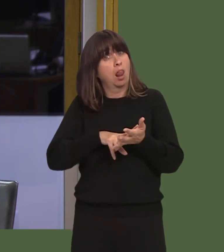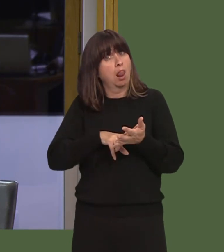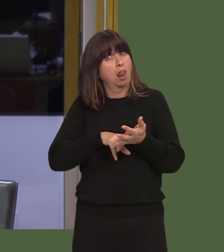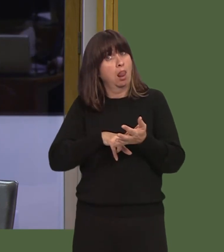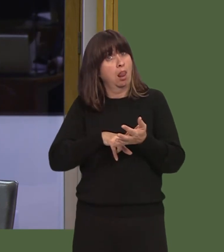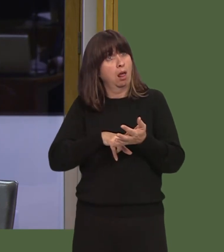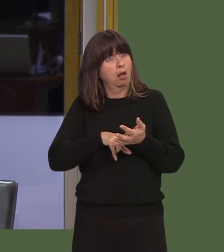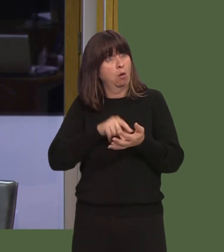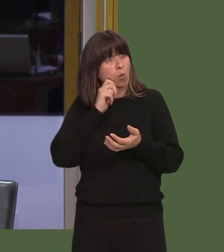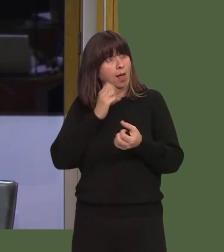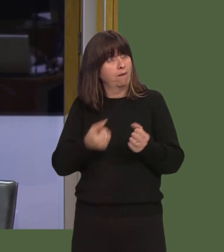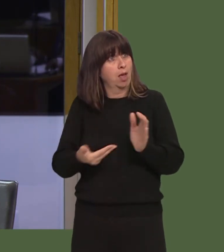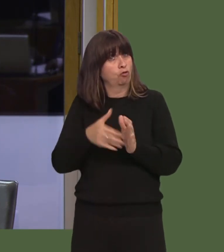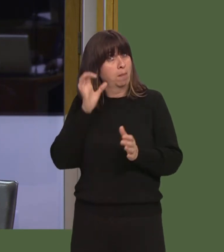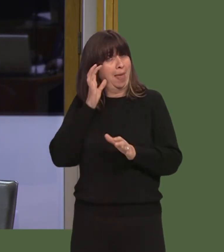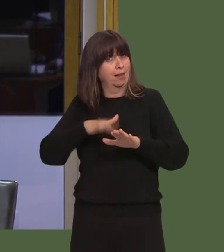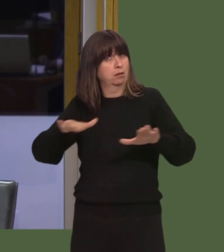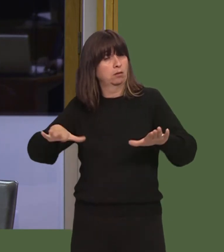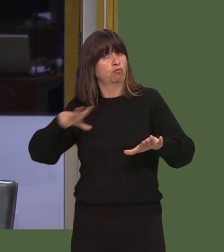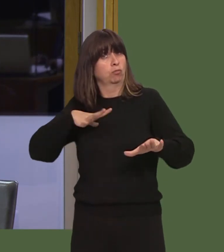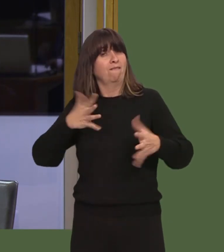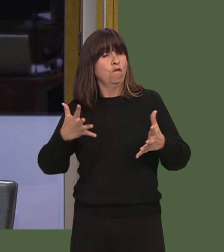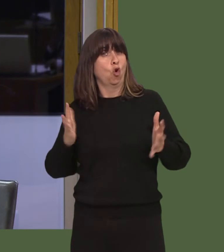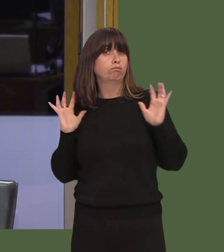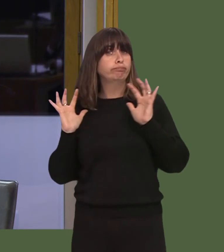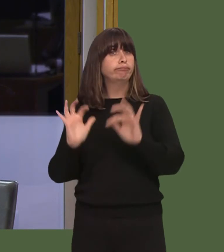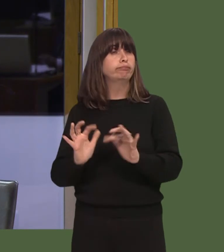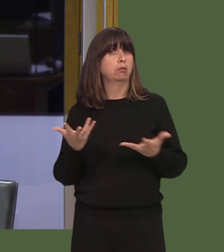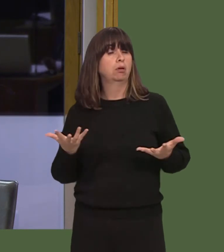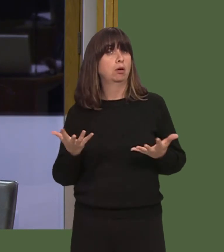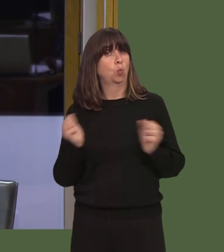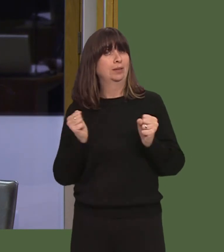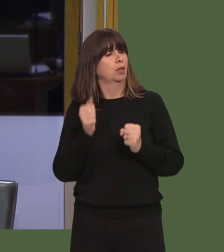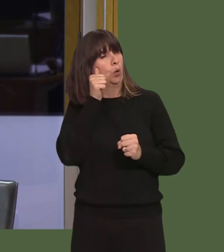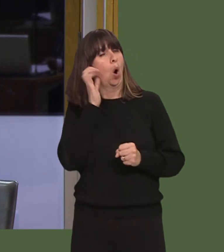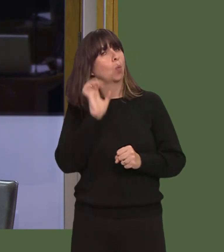beds made available to deal with the excess pressures that undoubtedly will occur through the winter months?